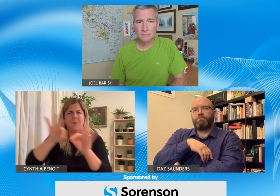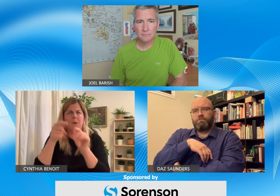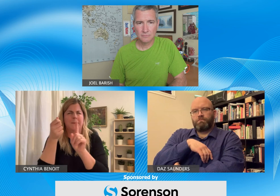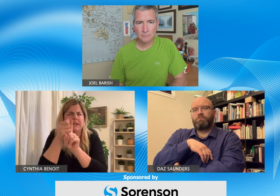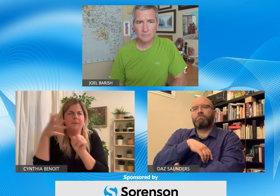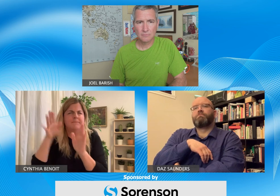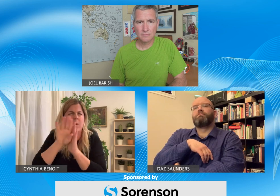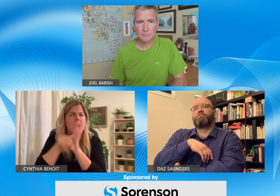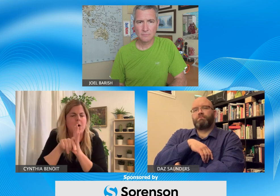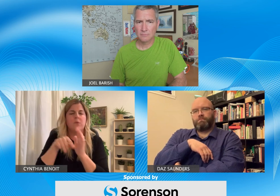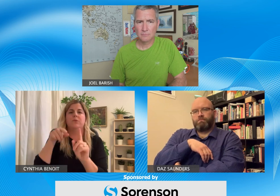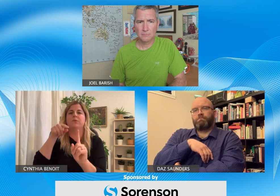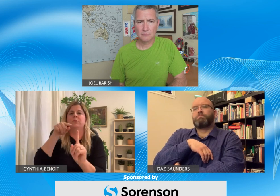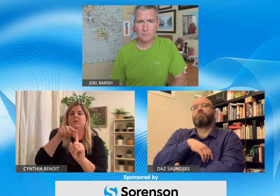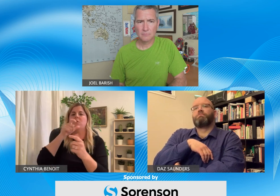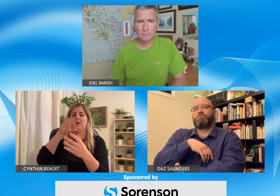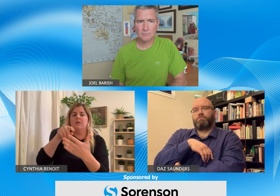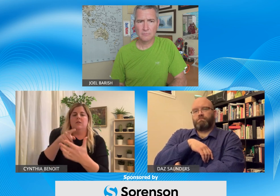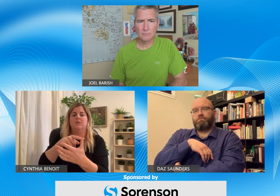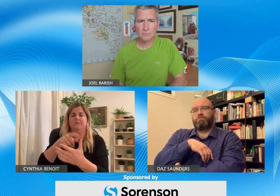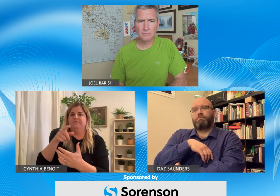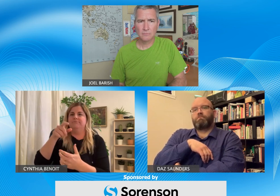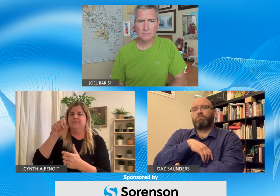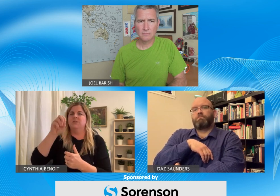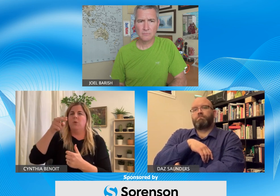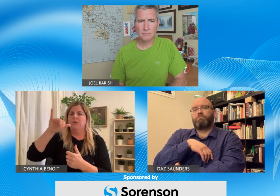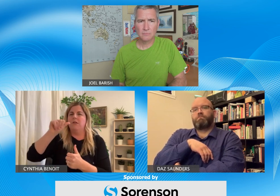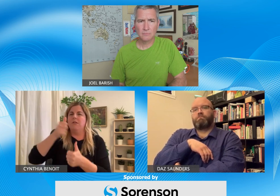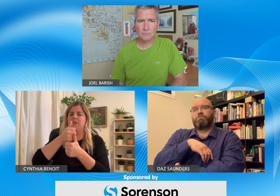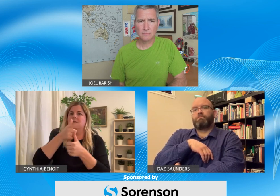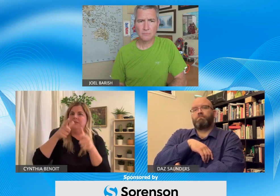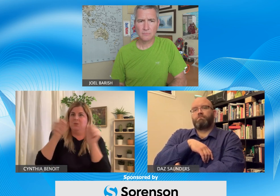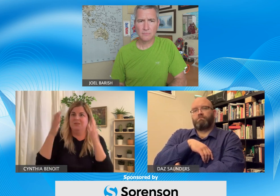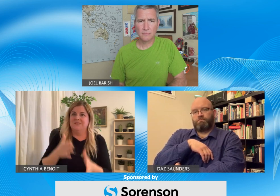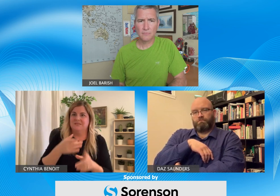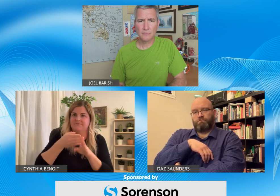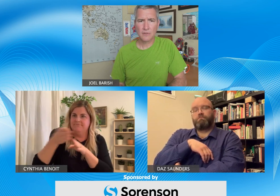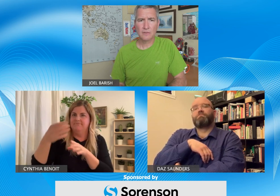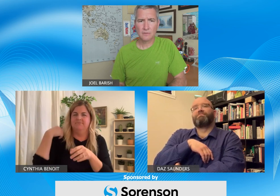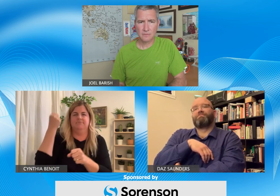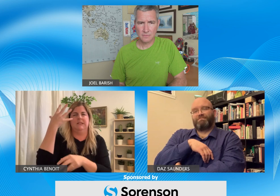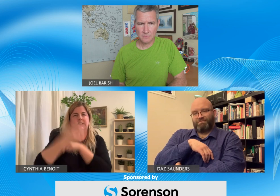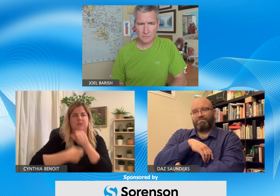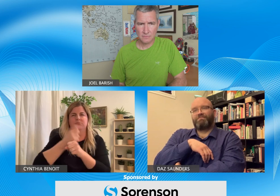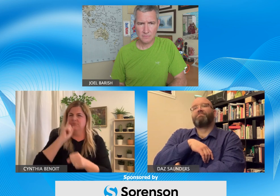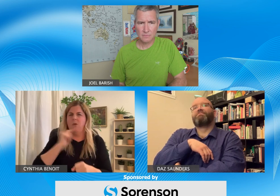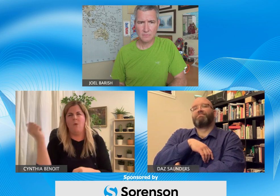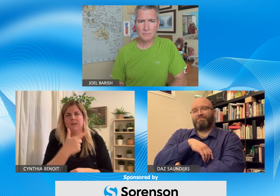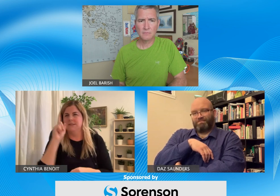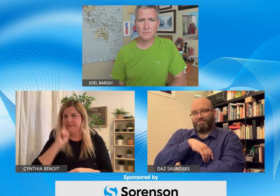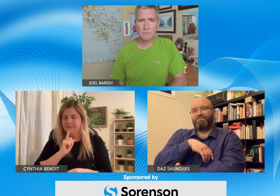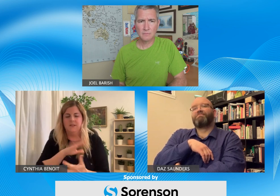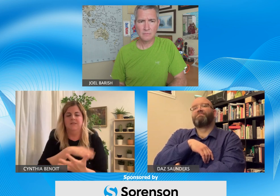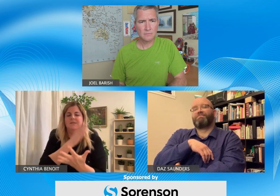I think it’s important to describe the group’s participants. First, is Sonia, she’s been a linguist for many, many years. By the way, all are deaf.